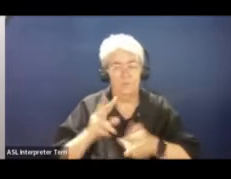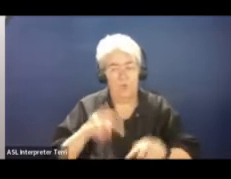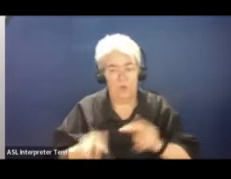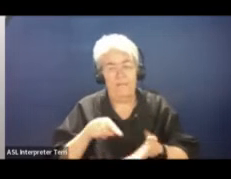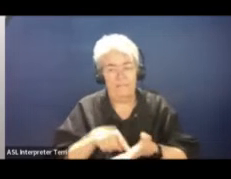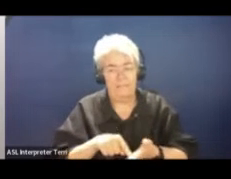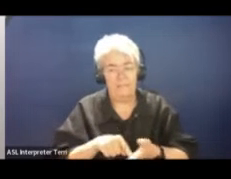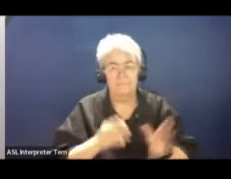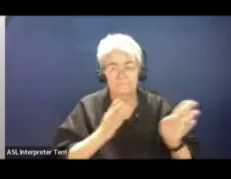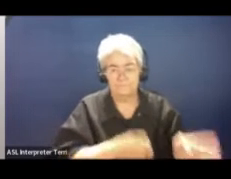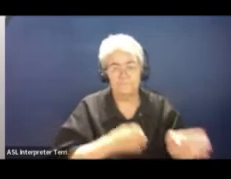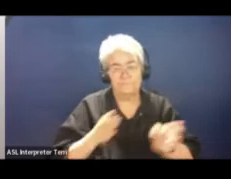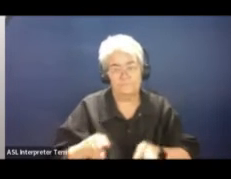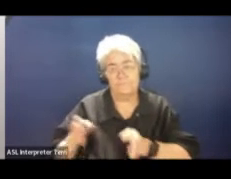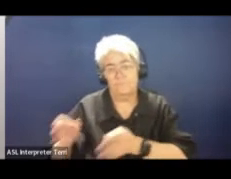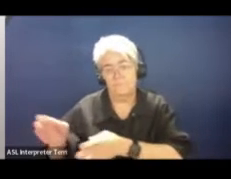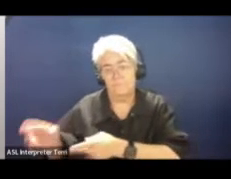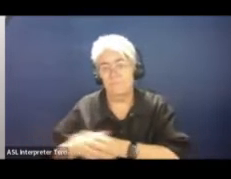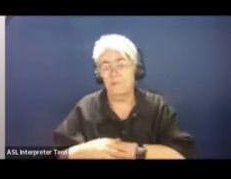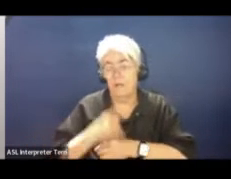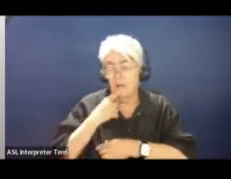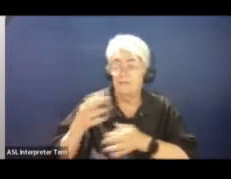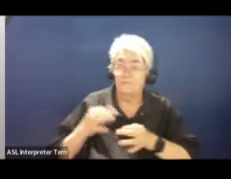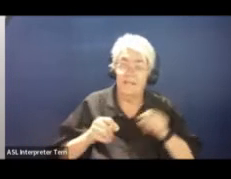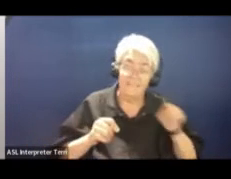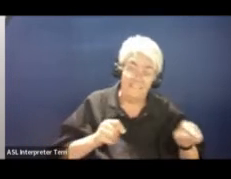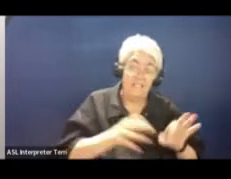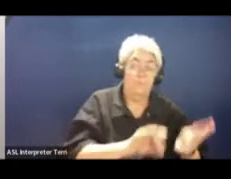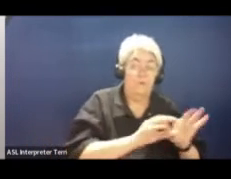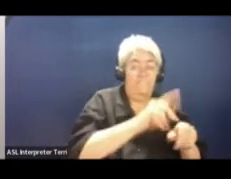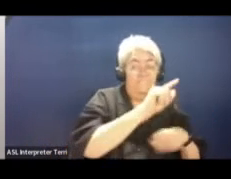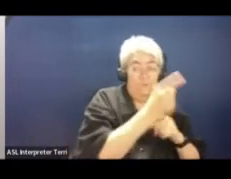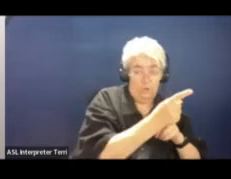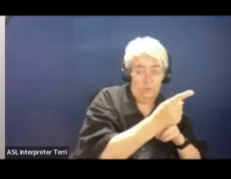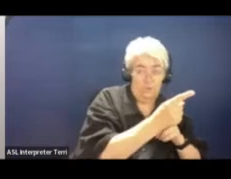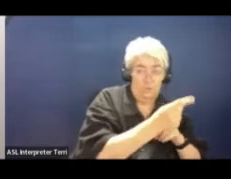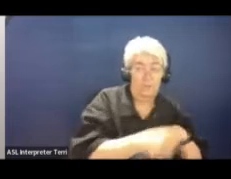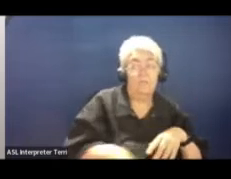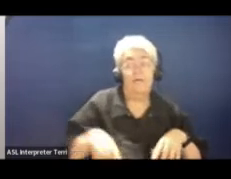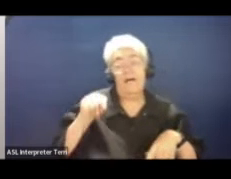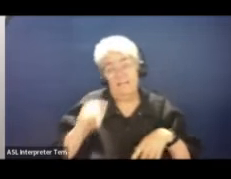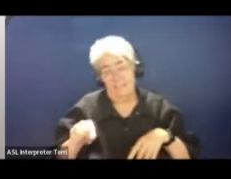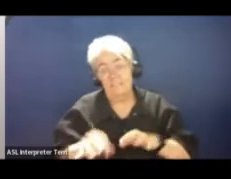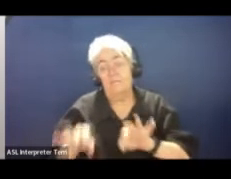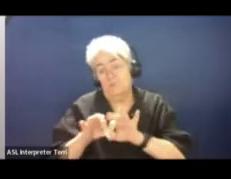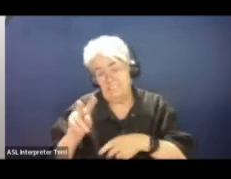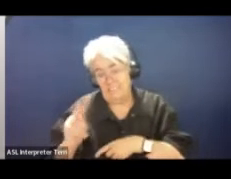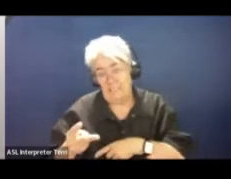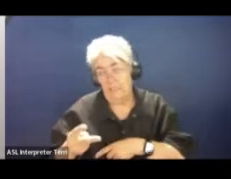and explain why different things are more important than others, and how they still connect to the survivors larger goal. You